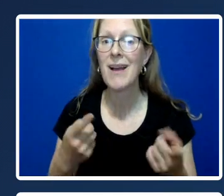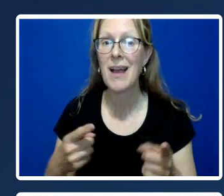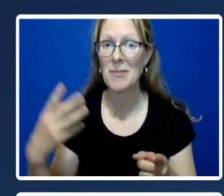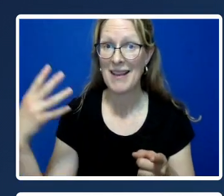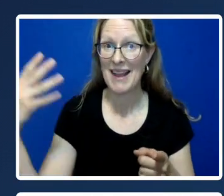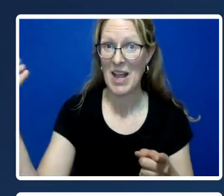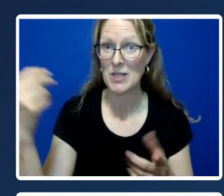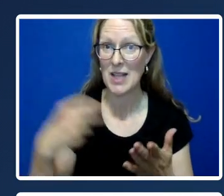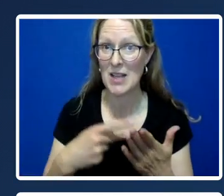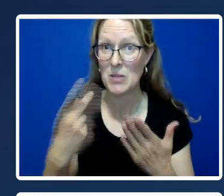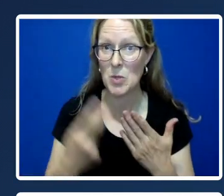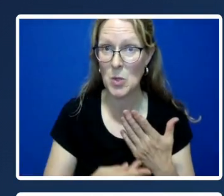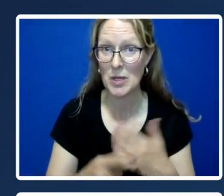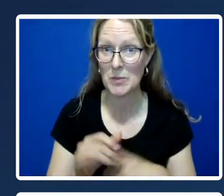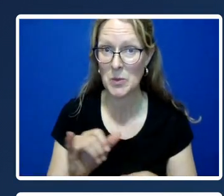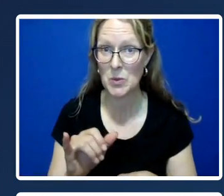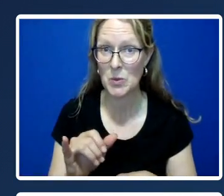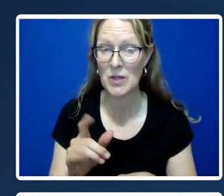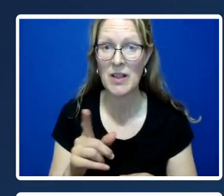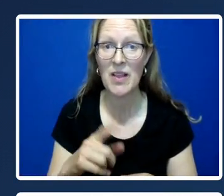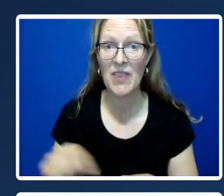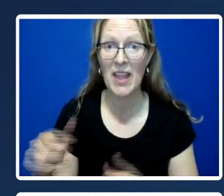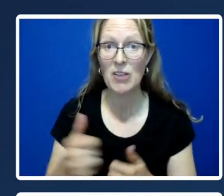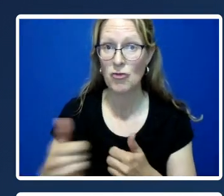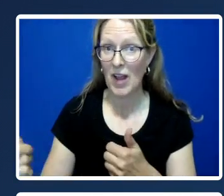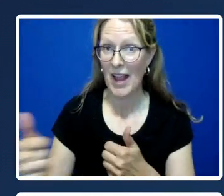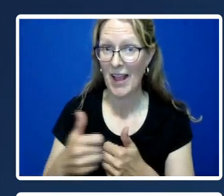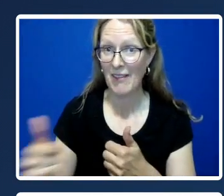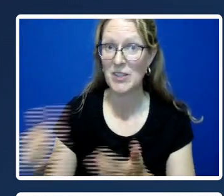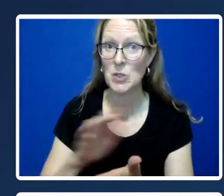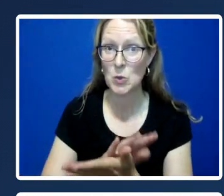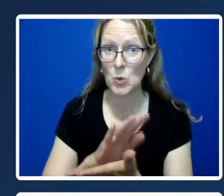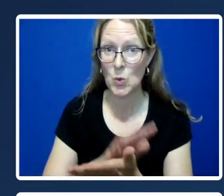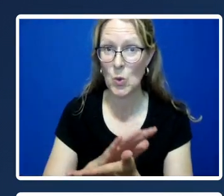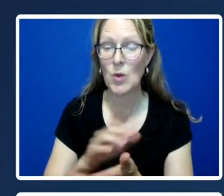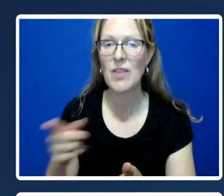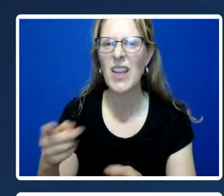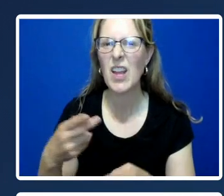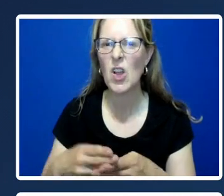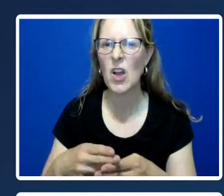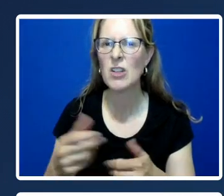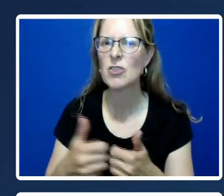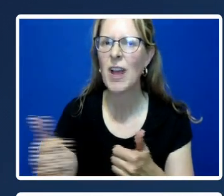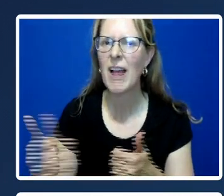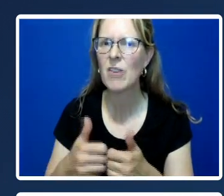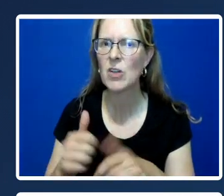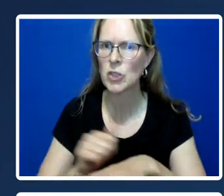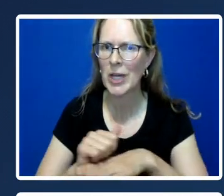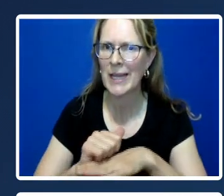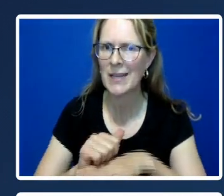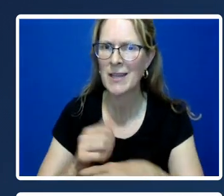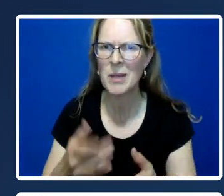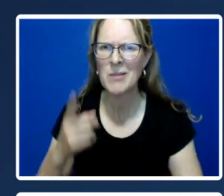they were traveling to and from school, which they called travel training. And it might sound trivial to just get from point A to point B, but this was really an important